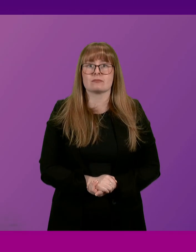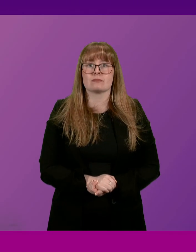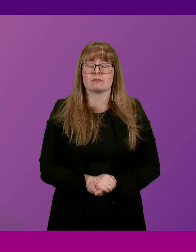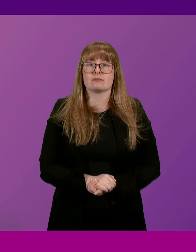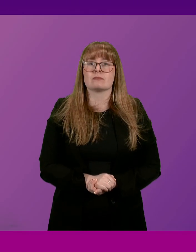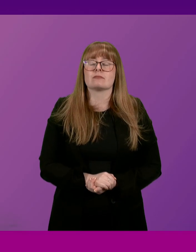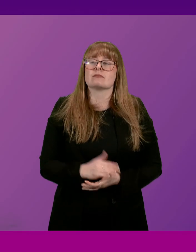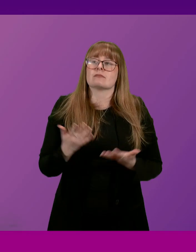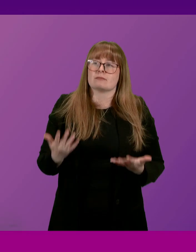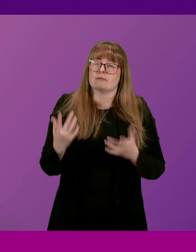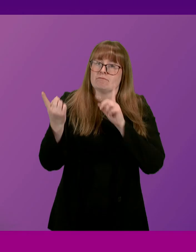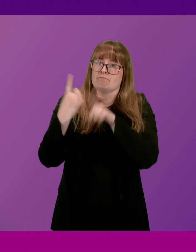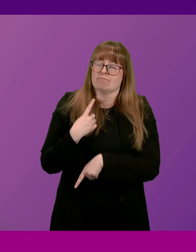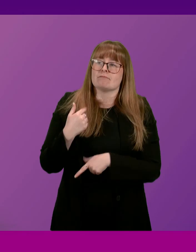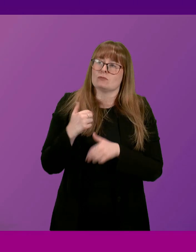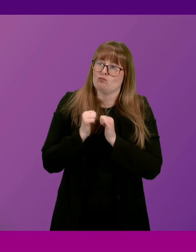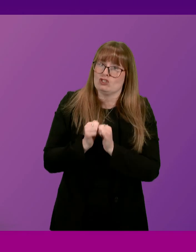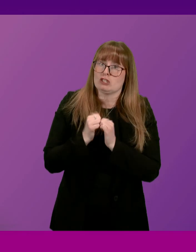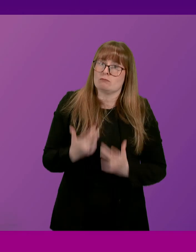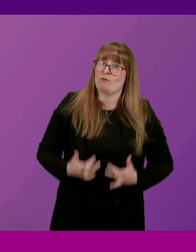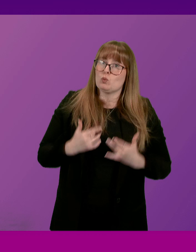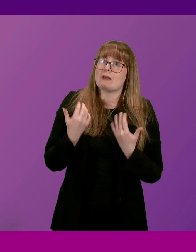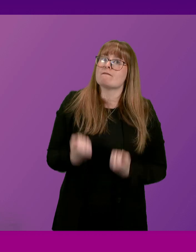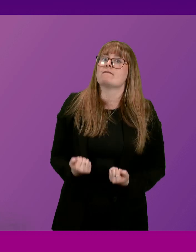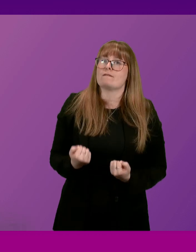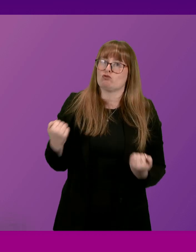I appreciate that there are strongly held views on the issue, and I want to provide